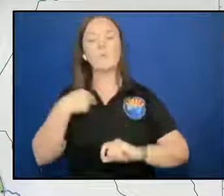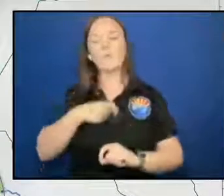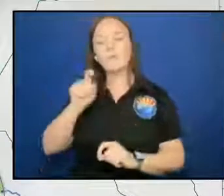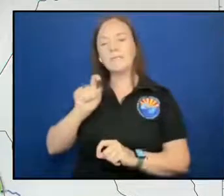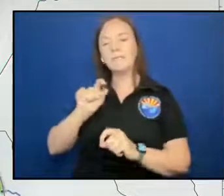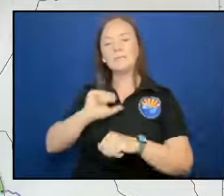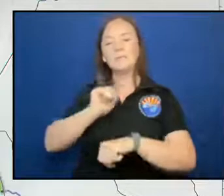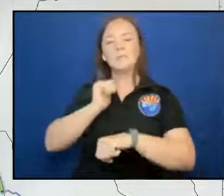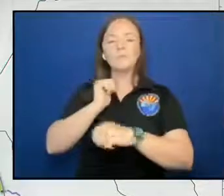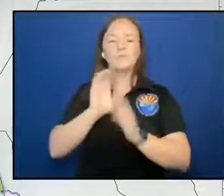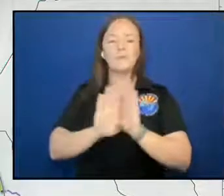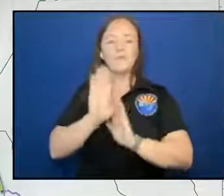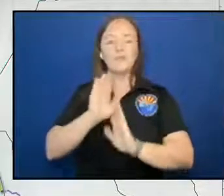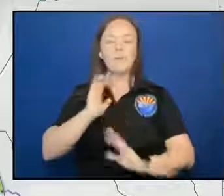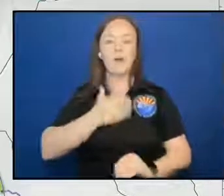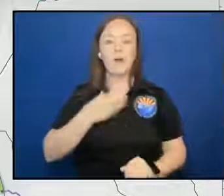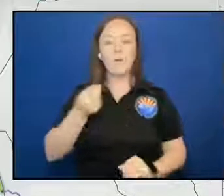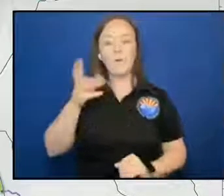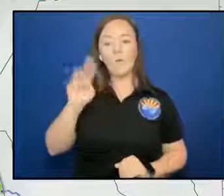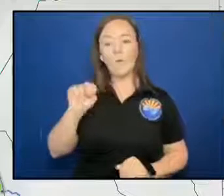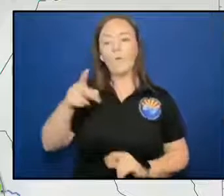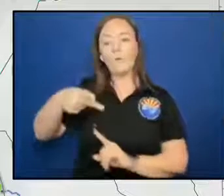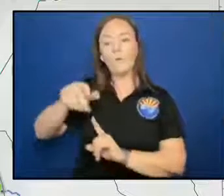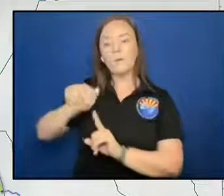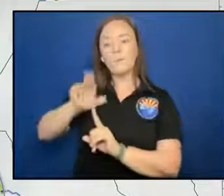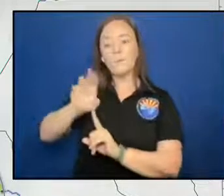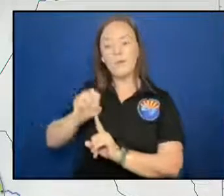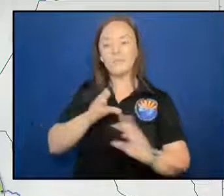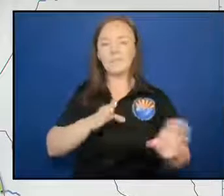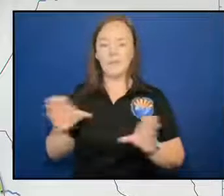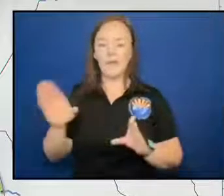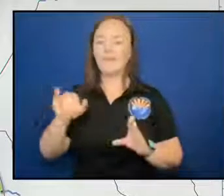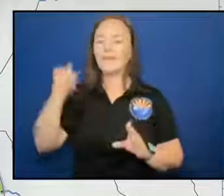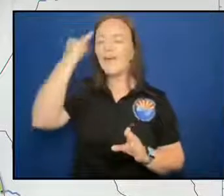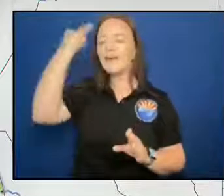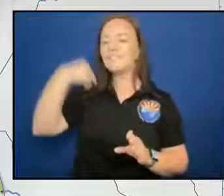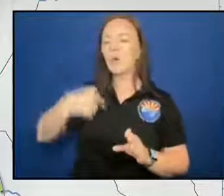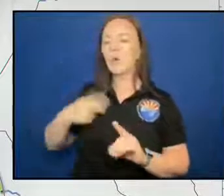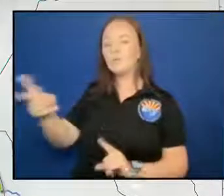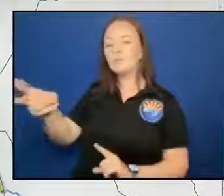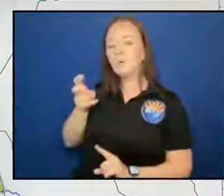REMEMBER WORKING TOGETHER IN 2016 ON THE FULTON FIRE